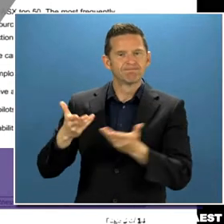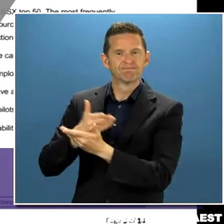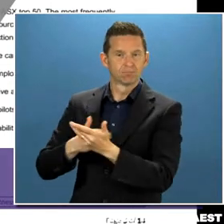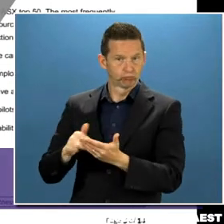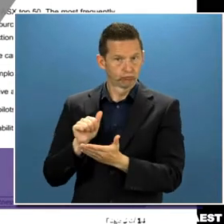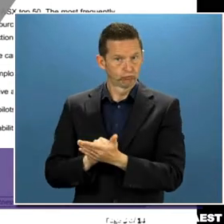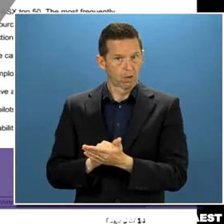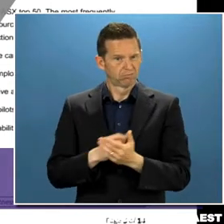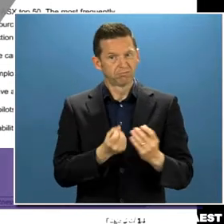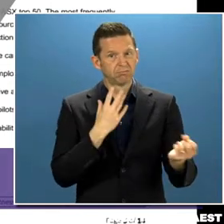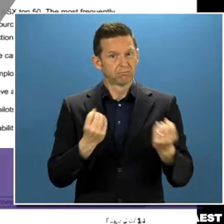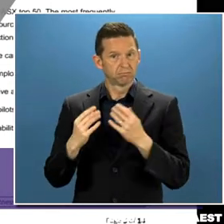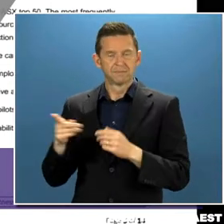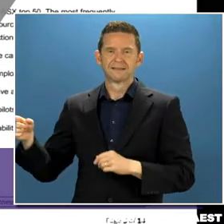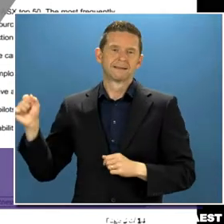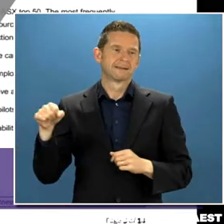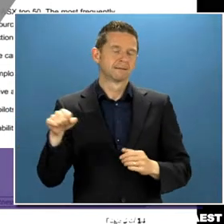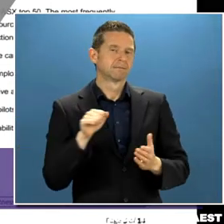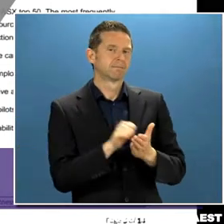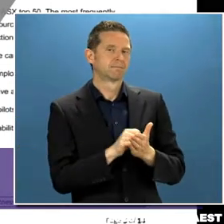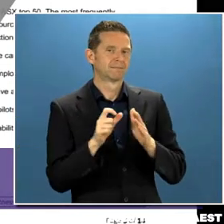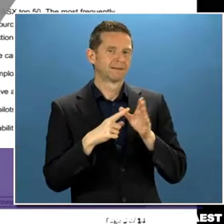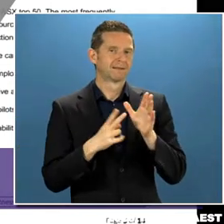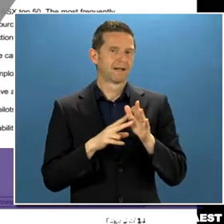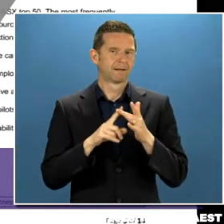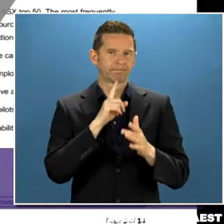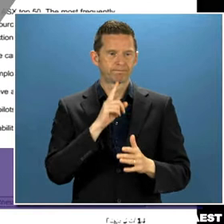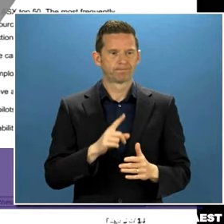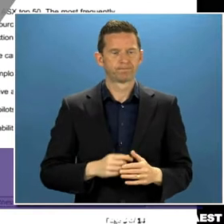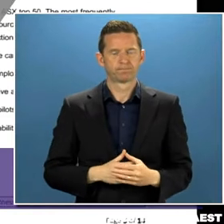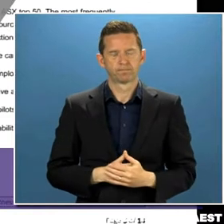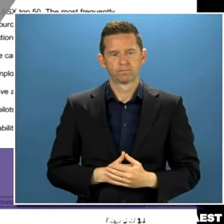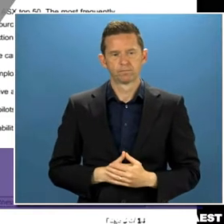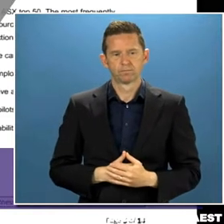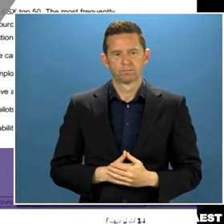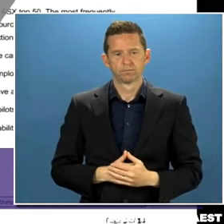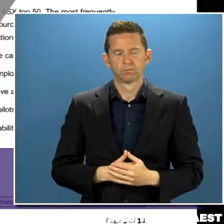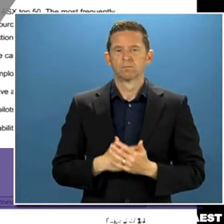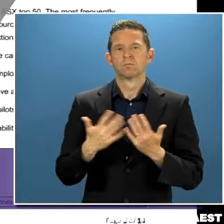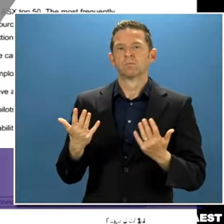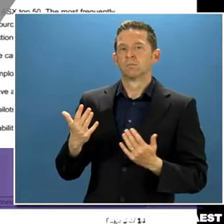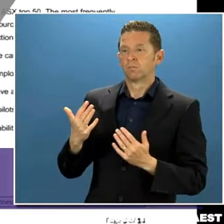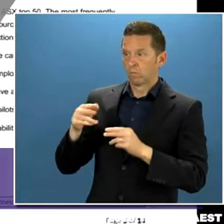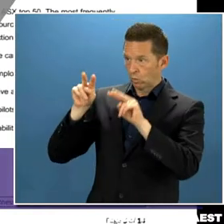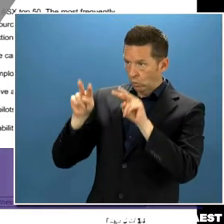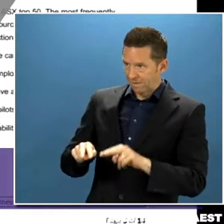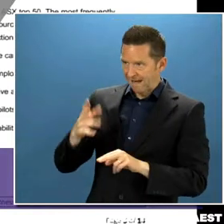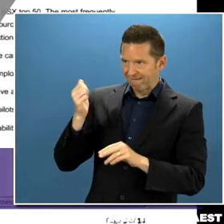Yes, that is correct. Looking at these, we have a number of dot points there.